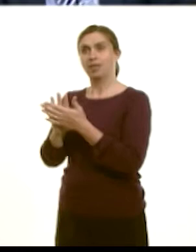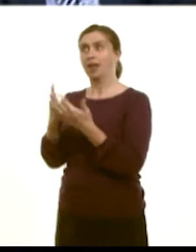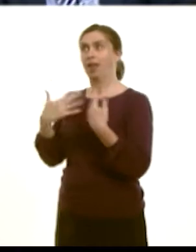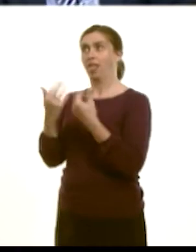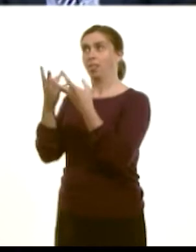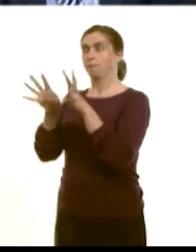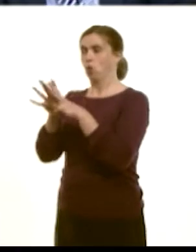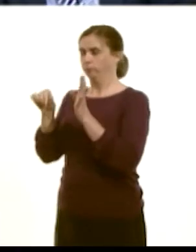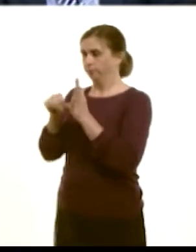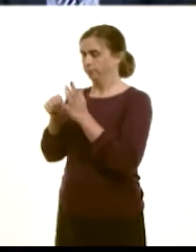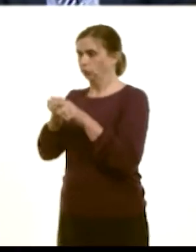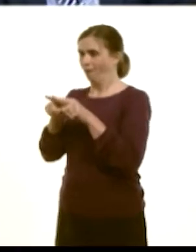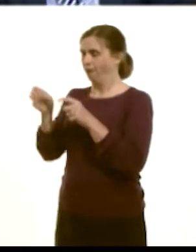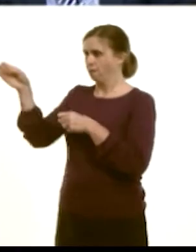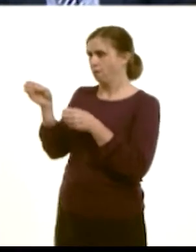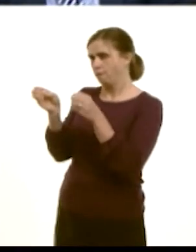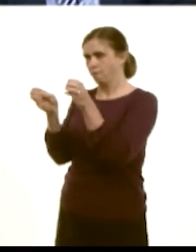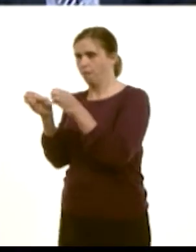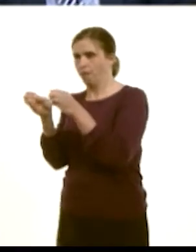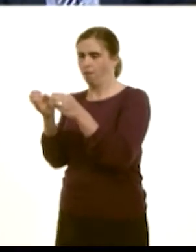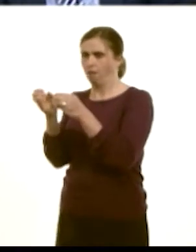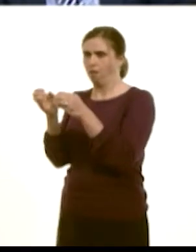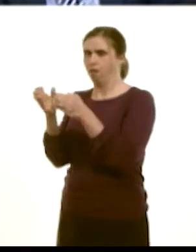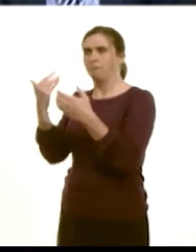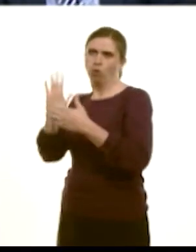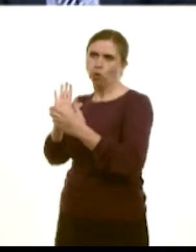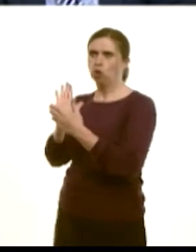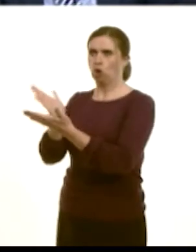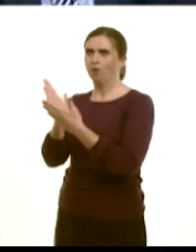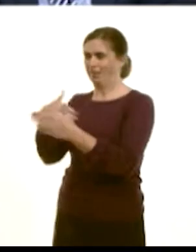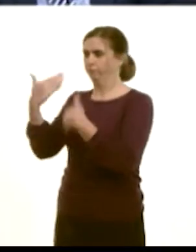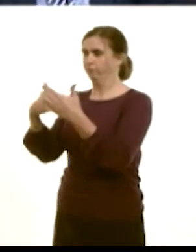board in order to cover the services that it provides, and it is, at present, looking